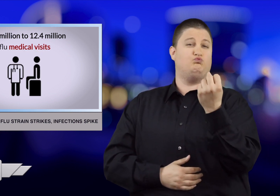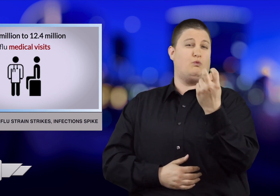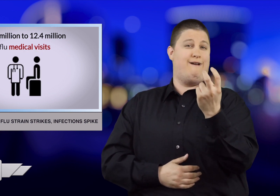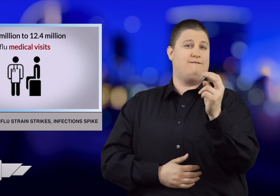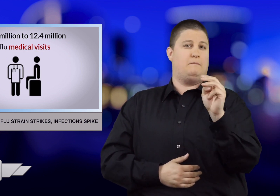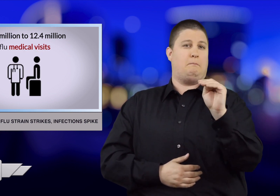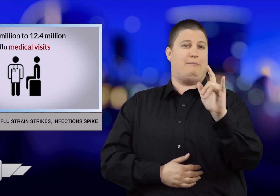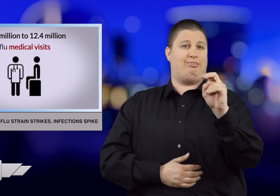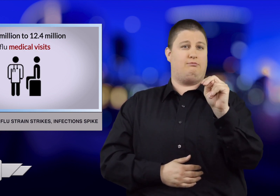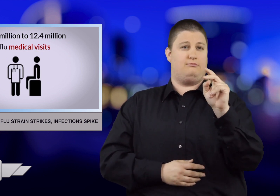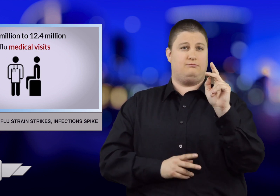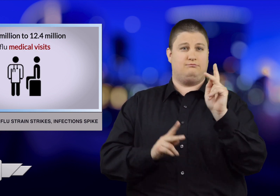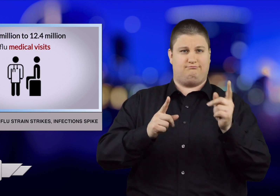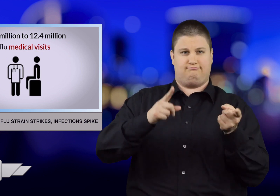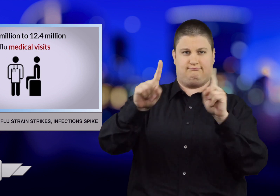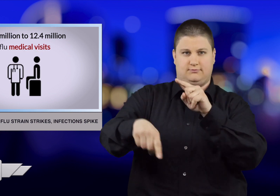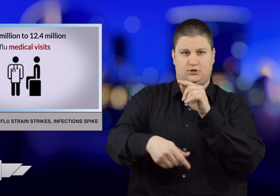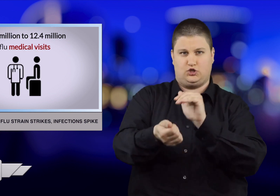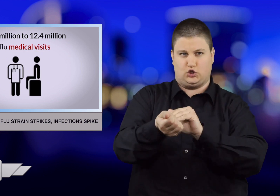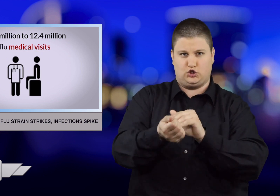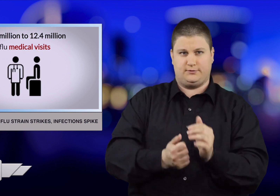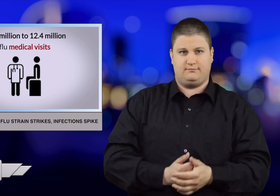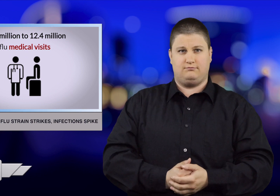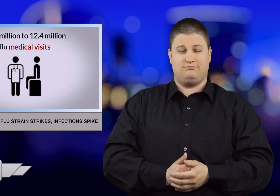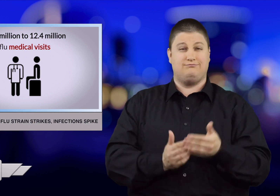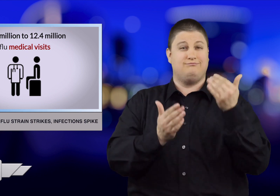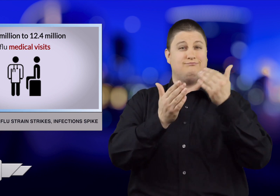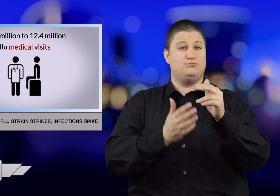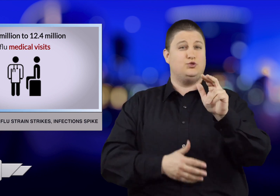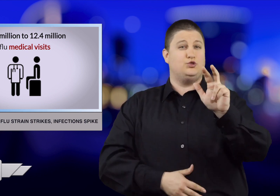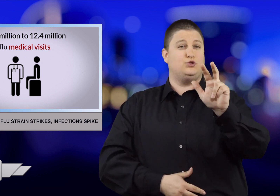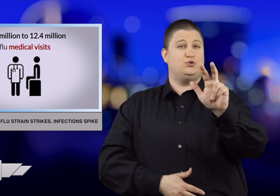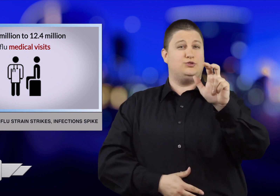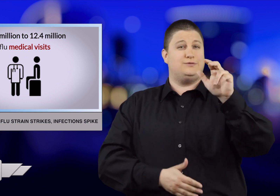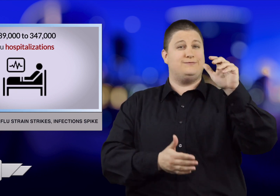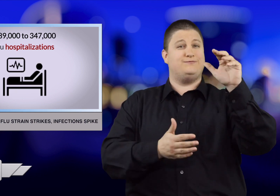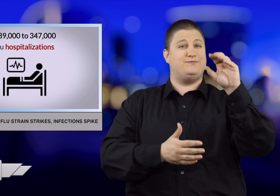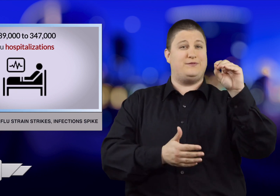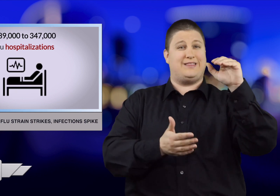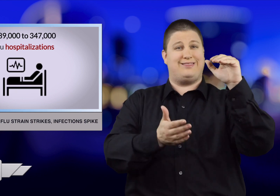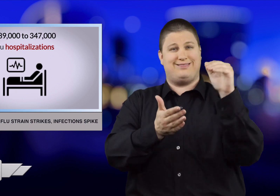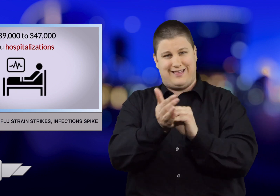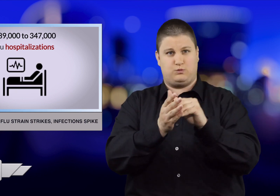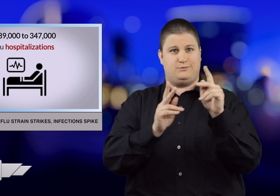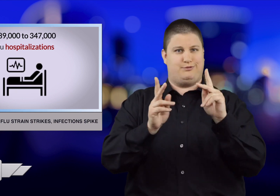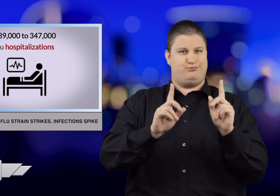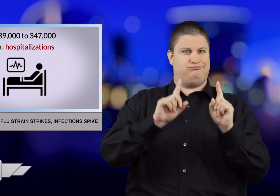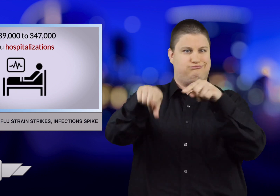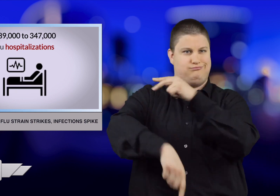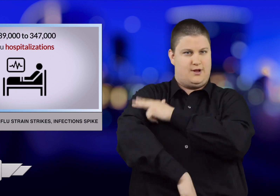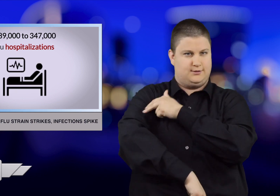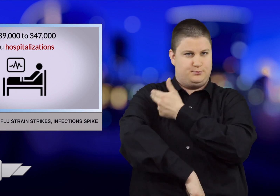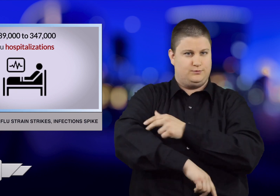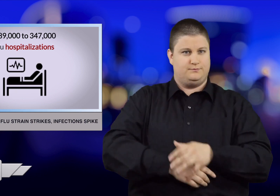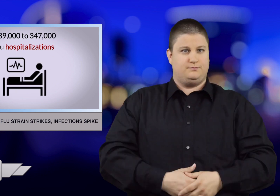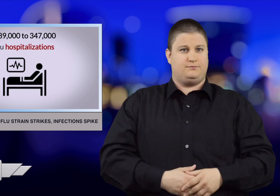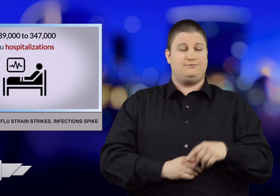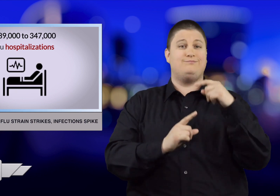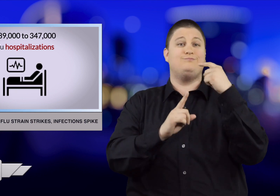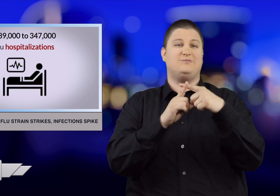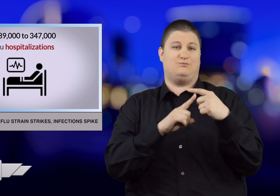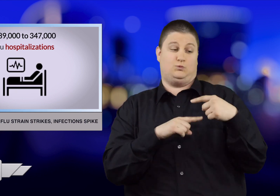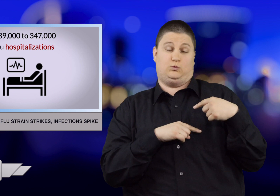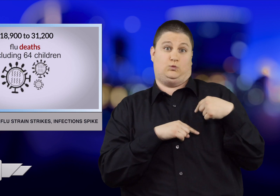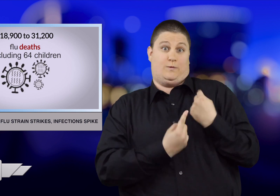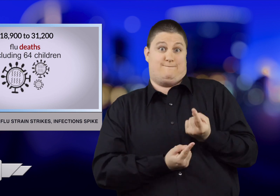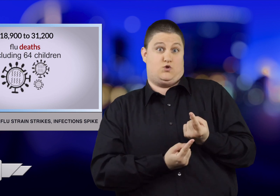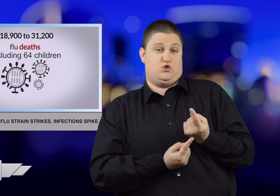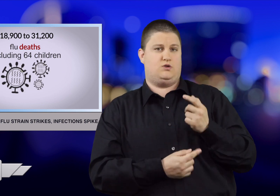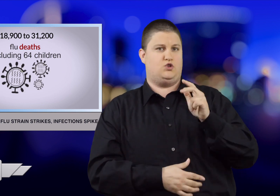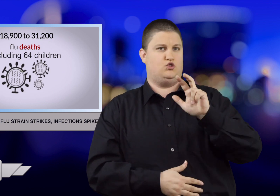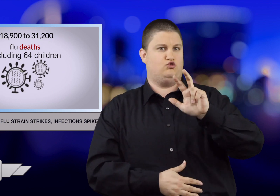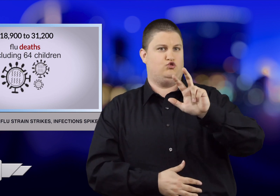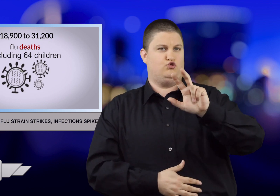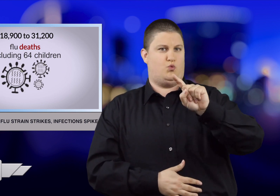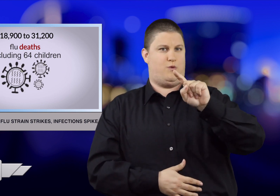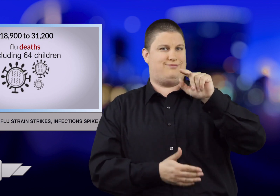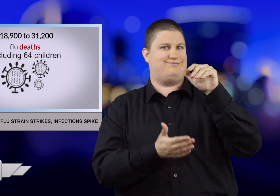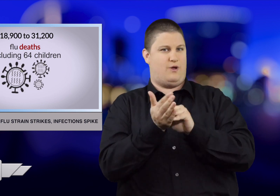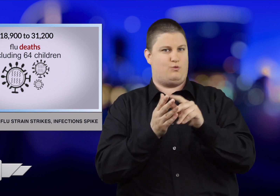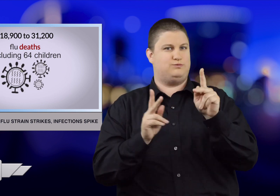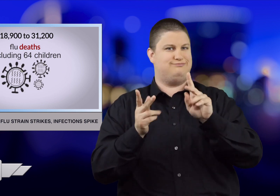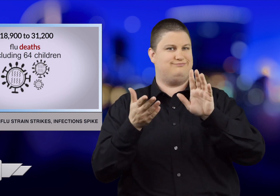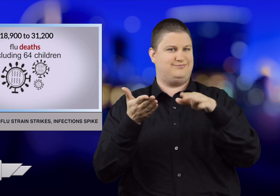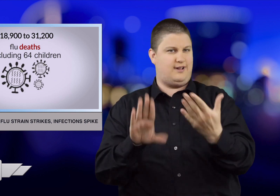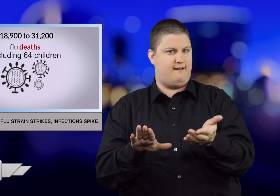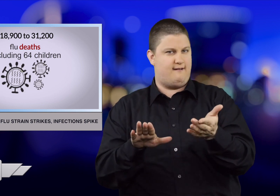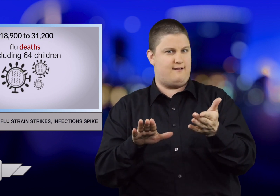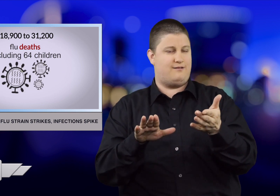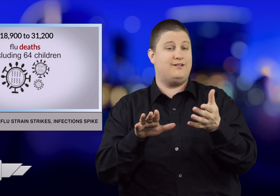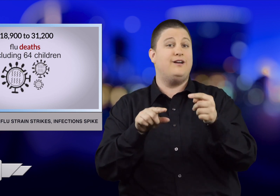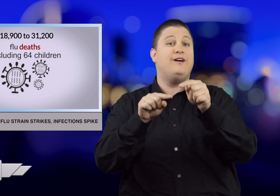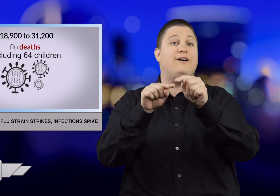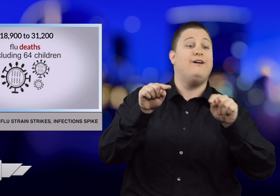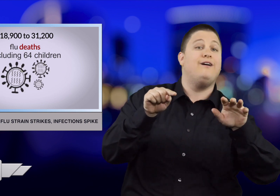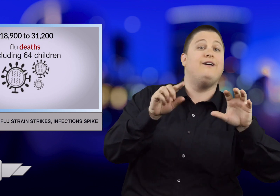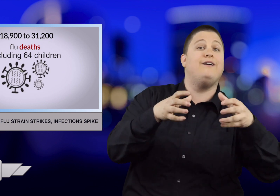12 million medical visits, nearly 350,000 hospitalizations and up to 31,000 deaths,